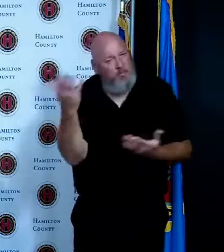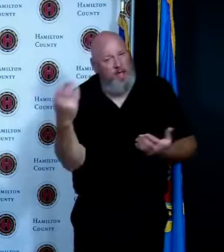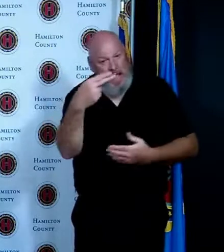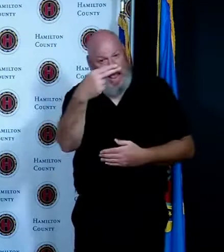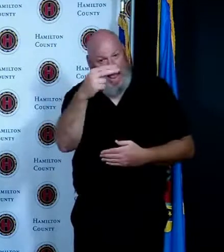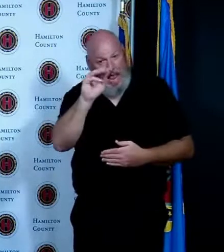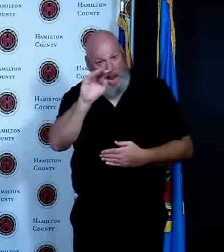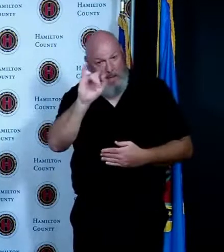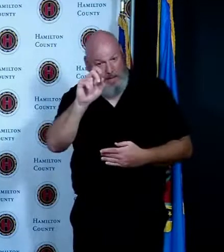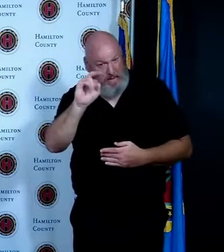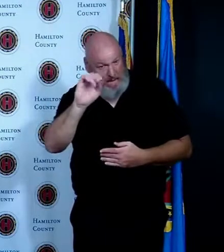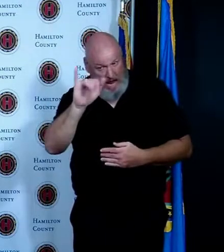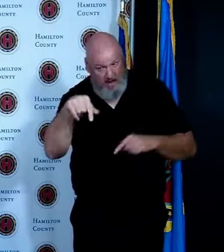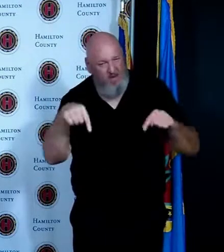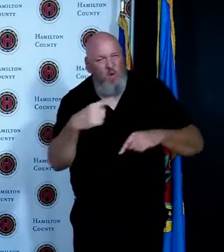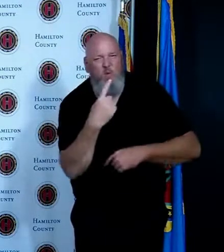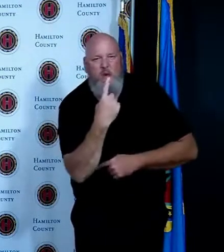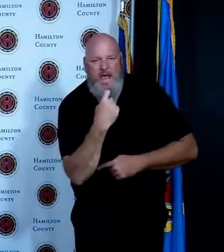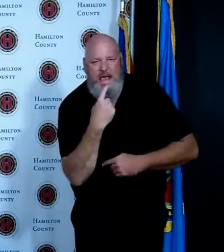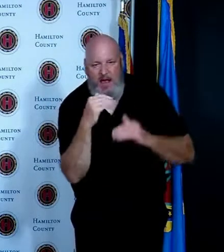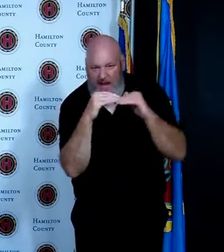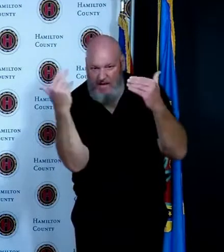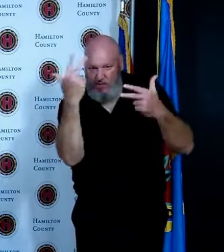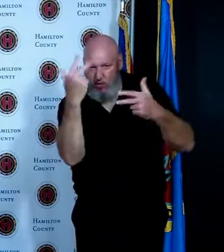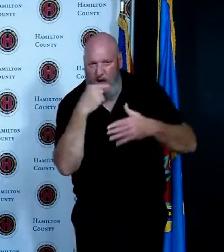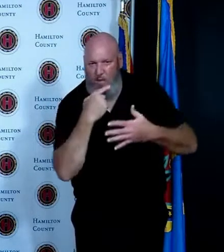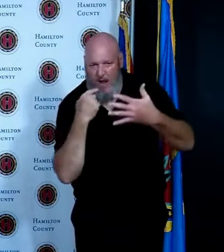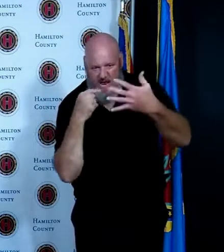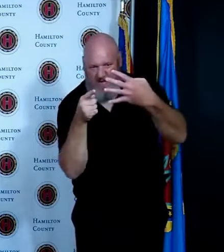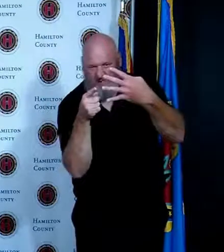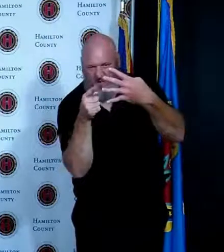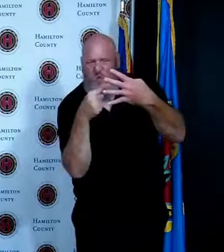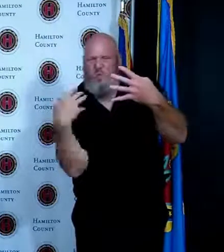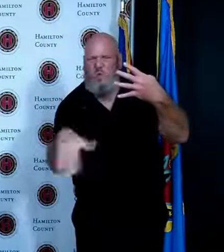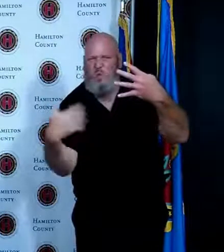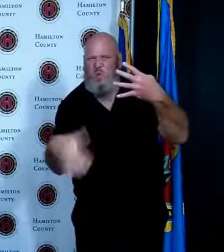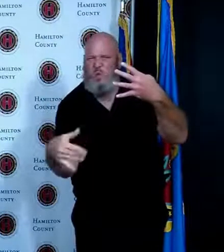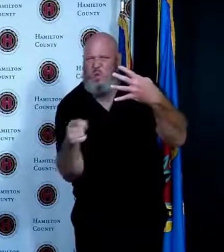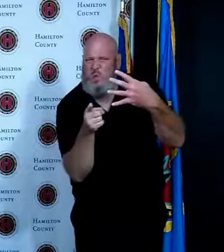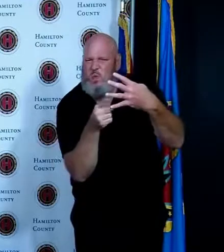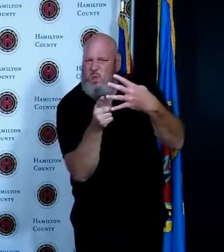spread of Covid-19 and therefore he is mandating masks in any county including